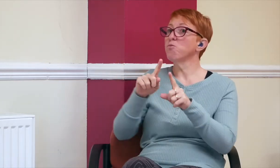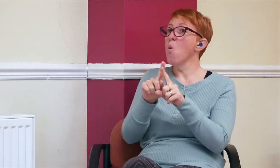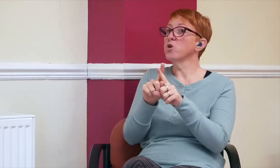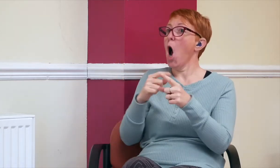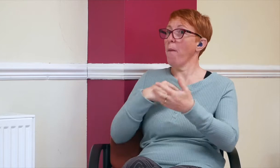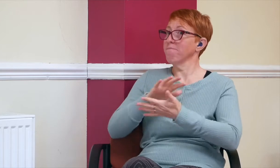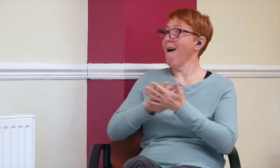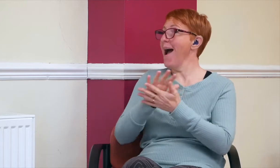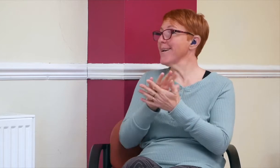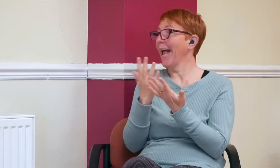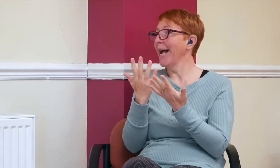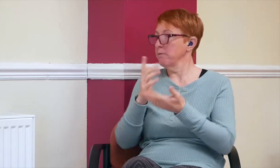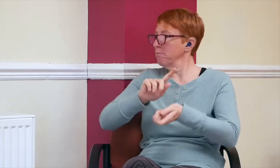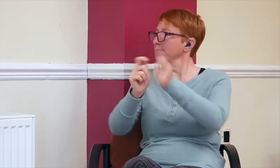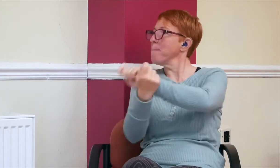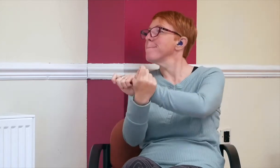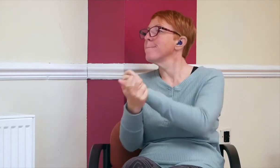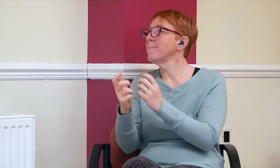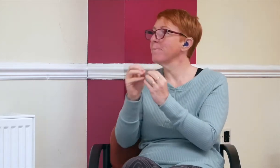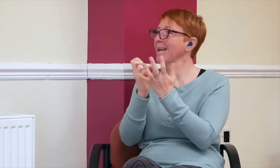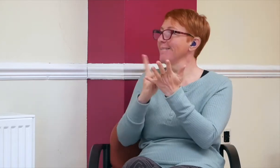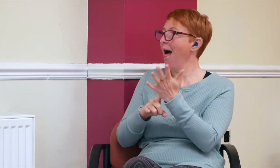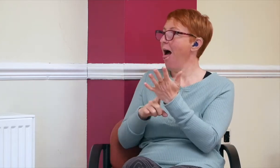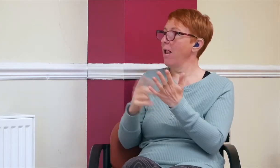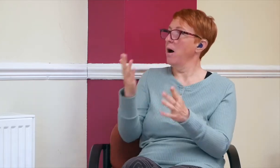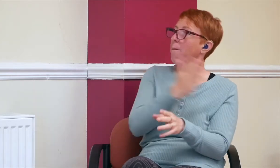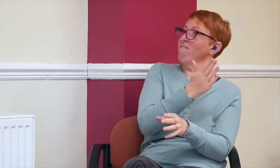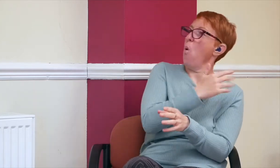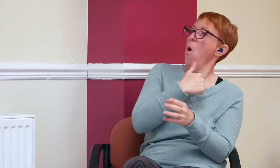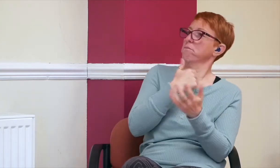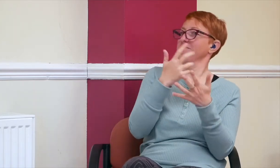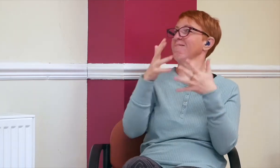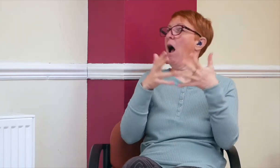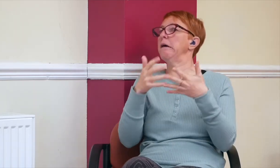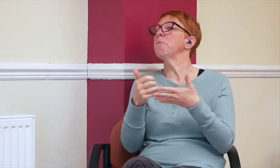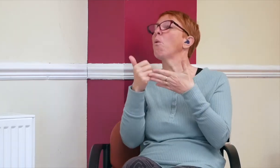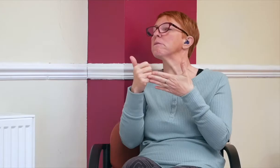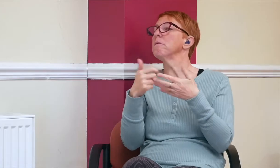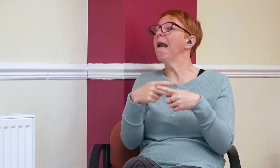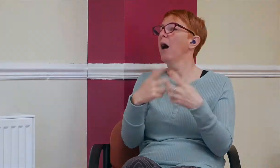It also transformed my signing, from Sign Supported English to BSL.